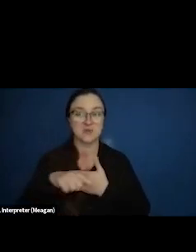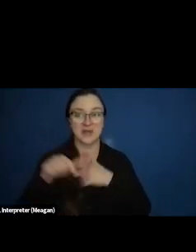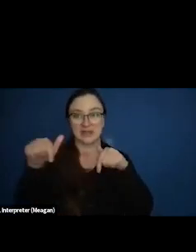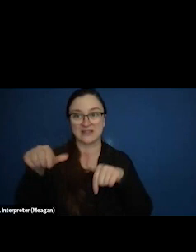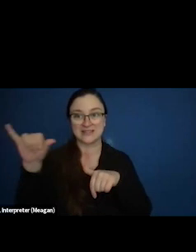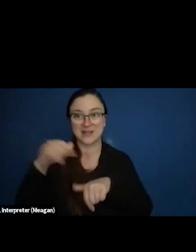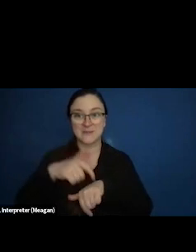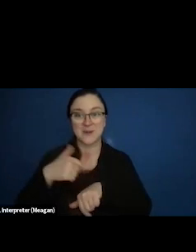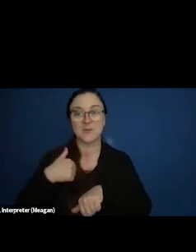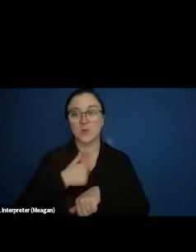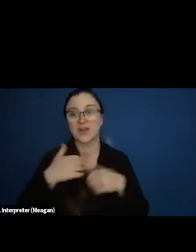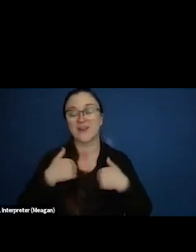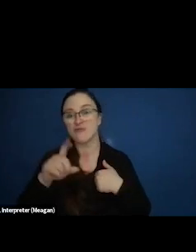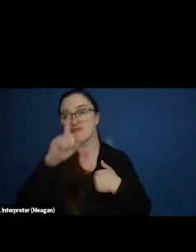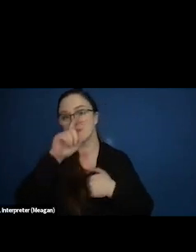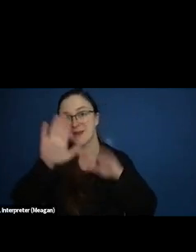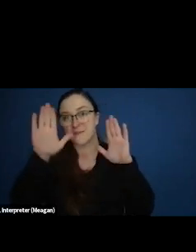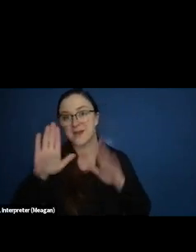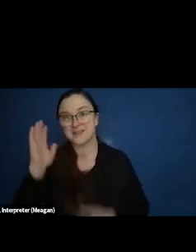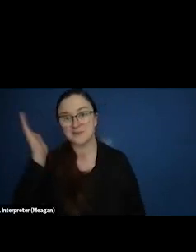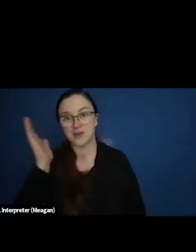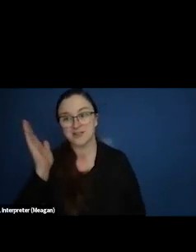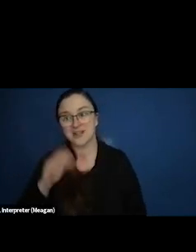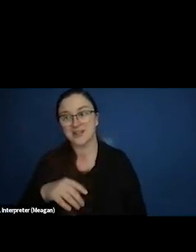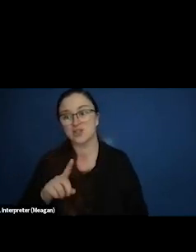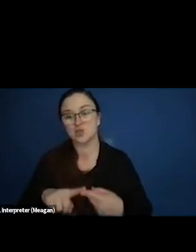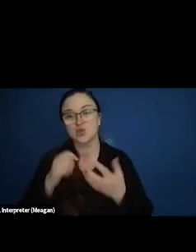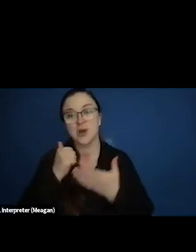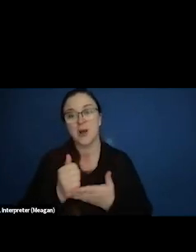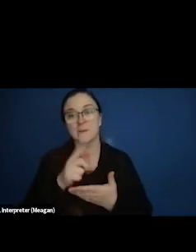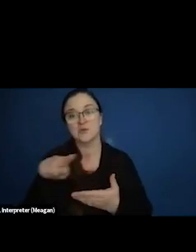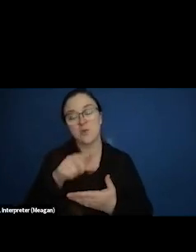we have a really amazing presentation to help you all think about like,